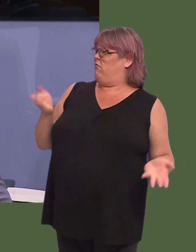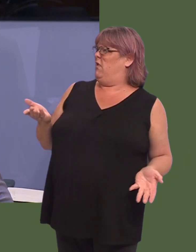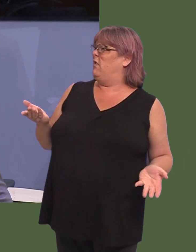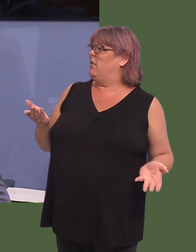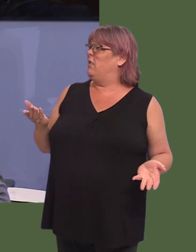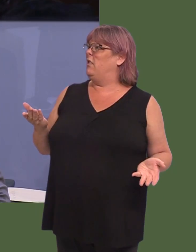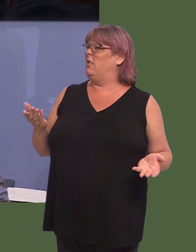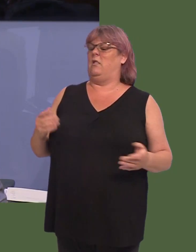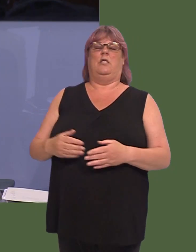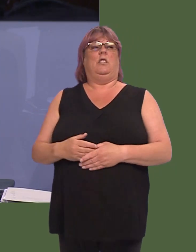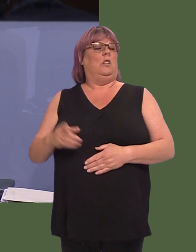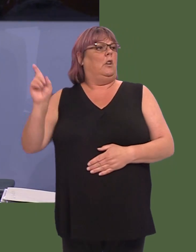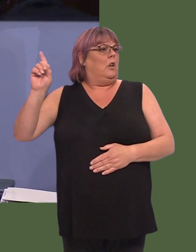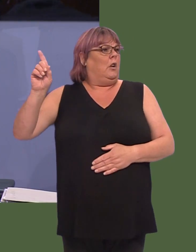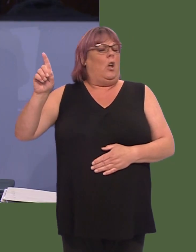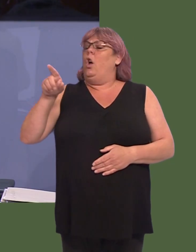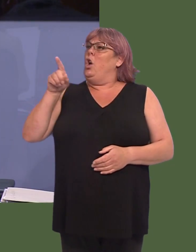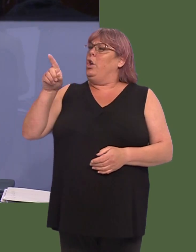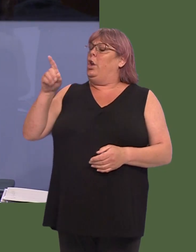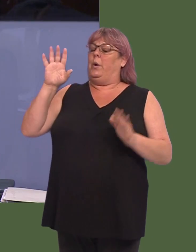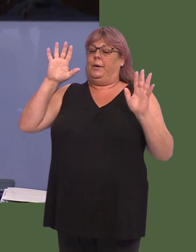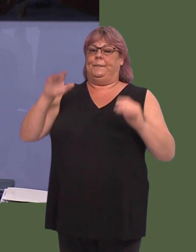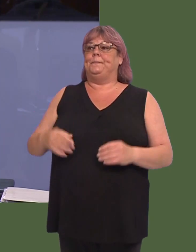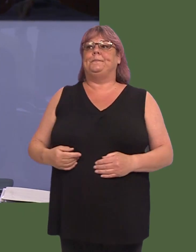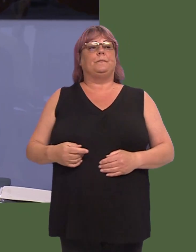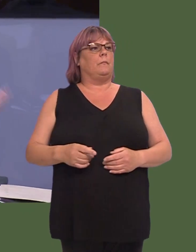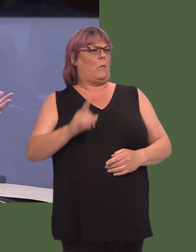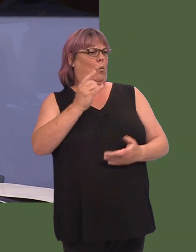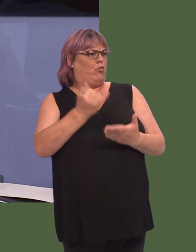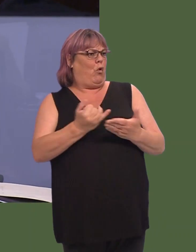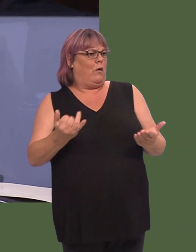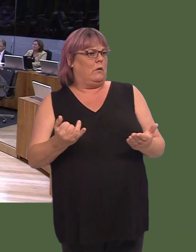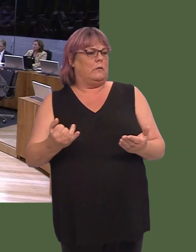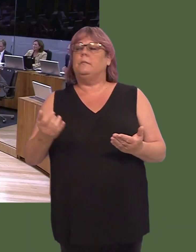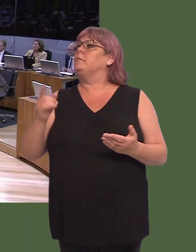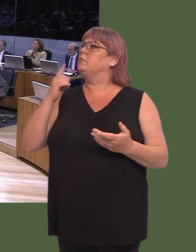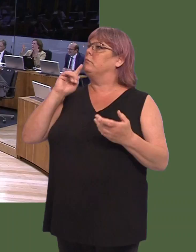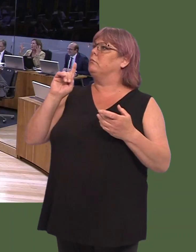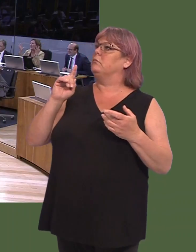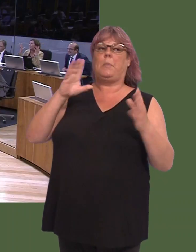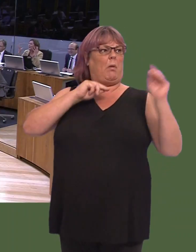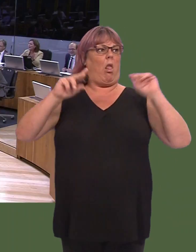Janet Finch-Saunders AM: Oh, that is—you are a— Carwyn Jones AM: What on earth is wrong—[Interruption.] Y Llywydd / The Llywydd: Carry on, First Minister.